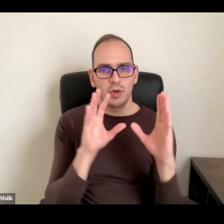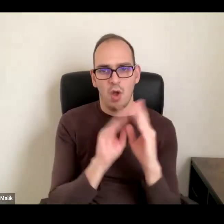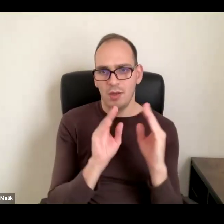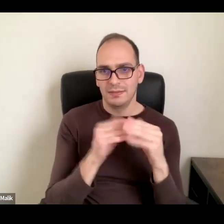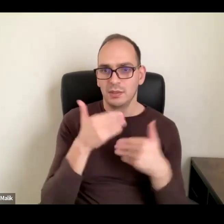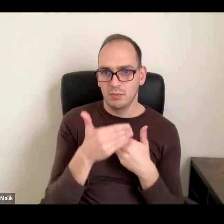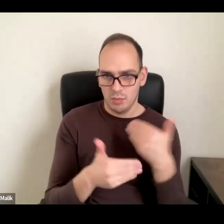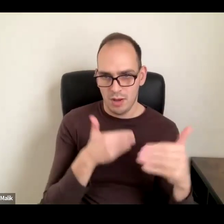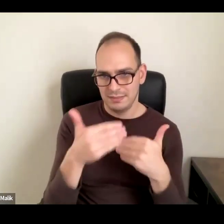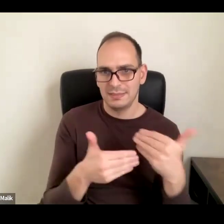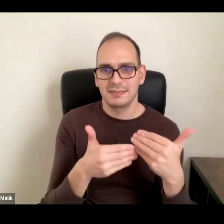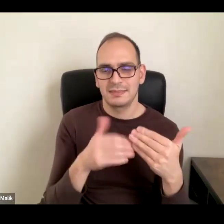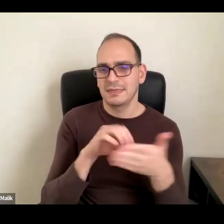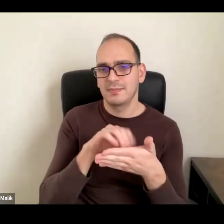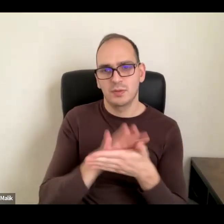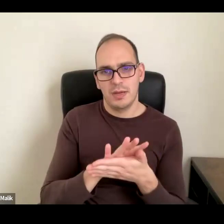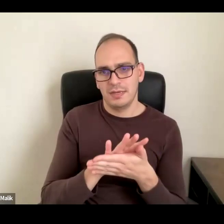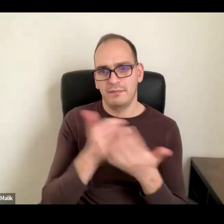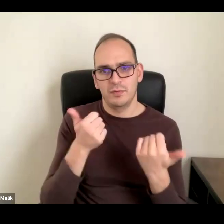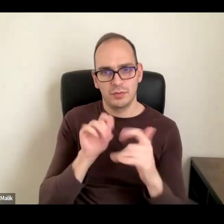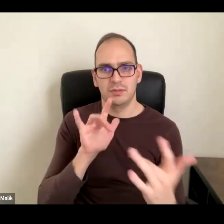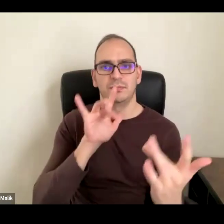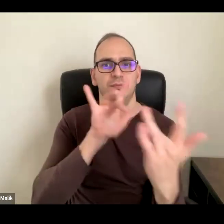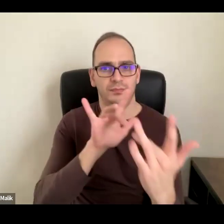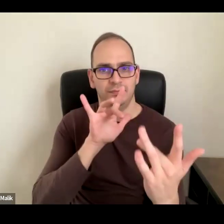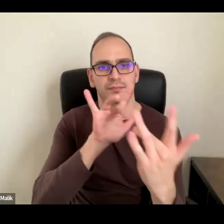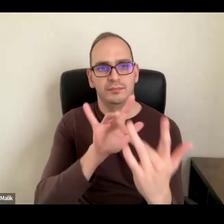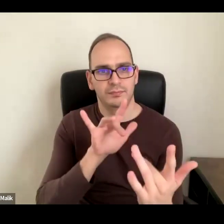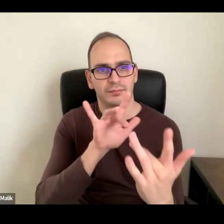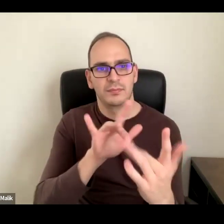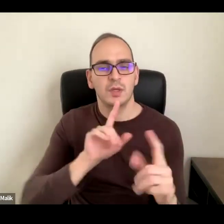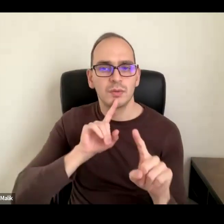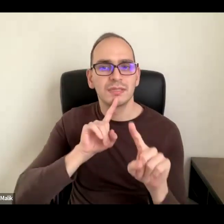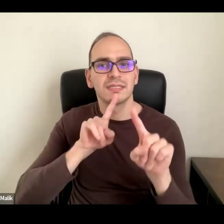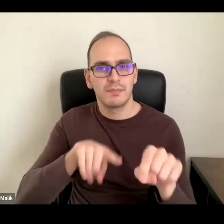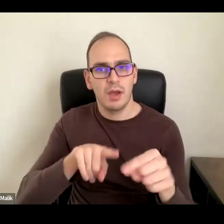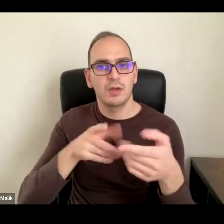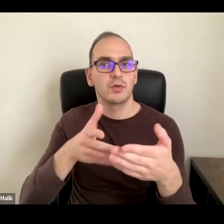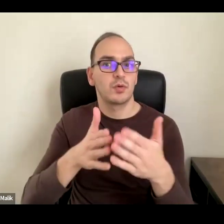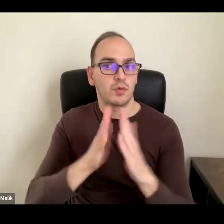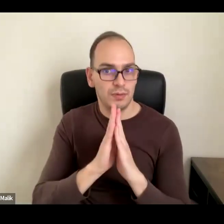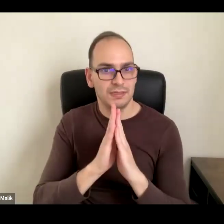keep track of your efforts to consult. But responding to a request for consultation,